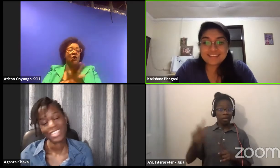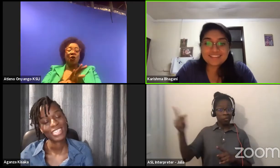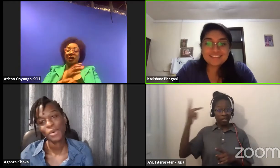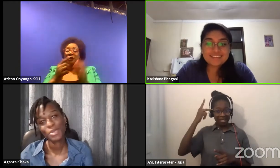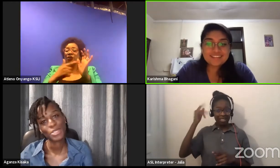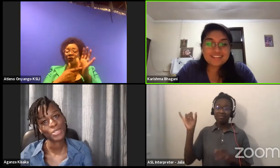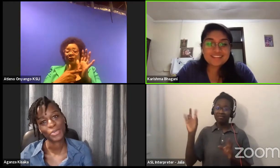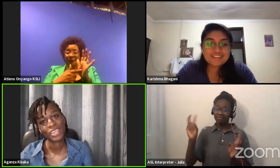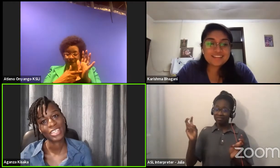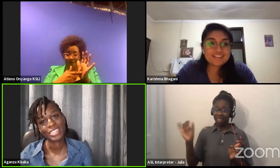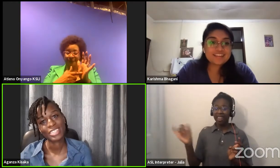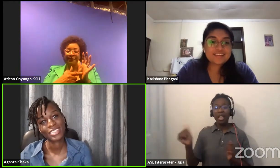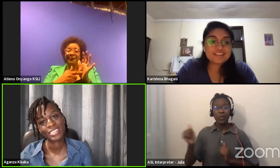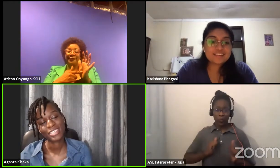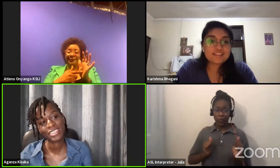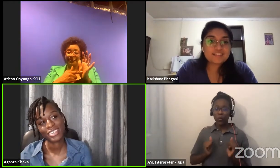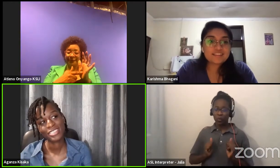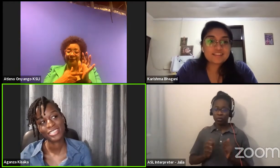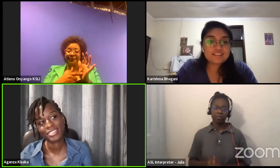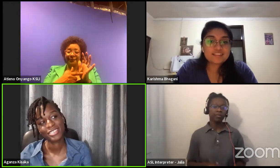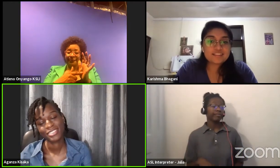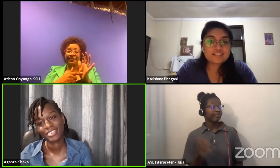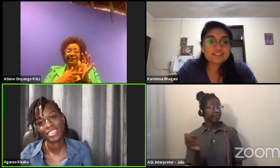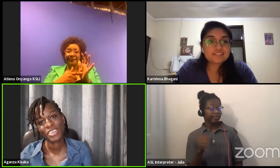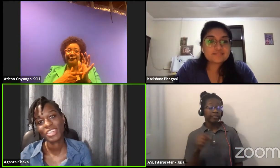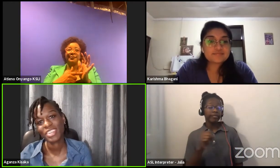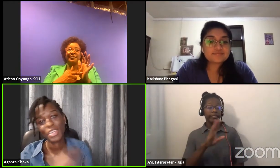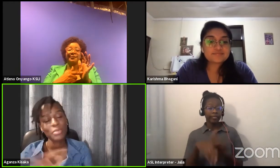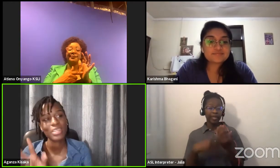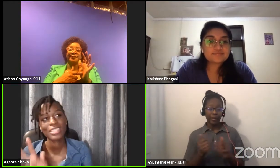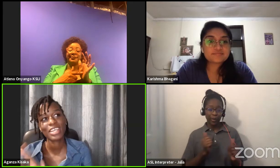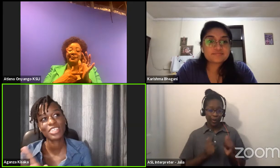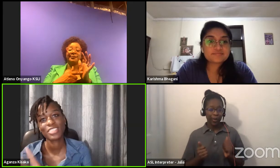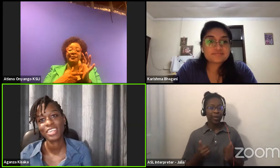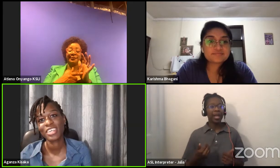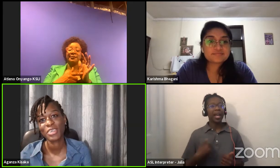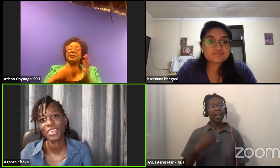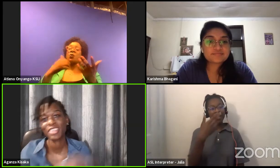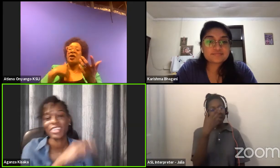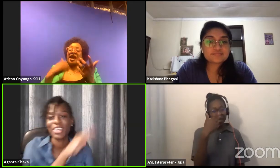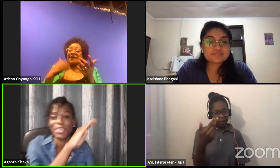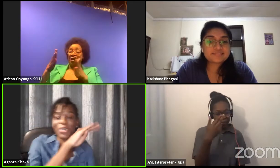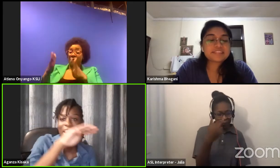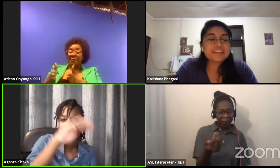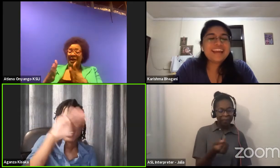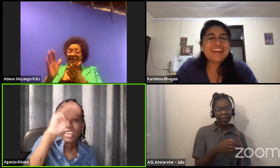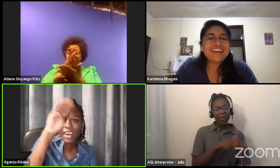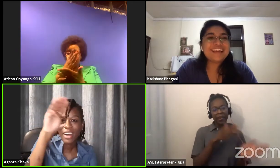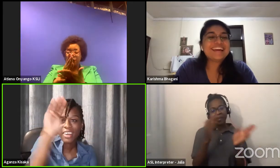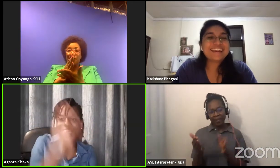It's a whole show, you've got the humor section, you've got, you know, character arch.